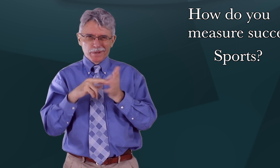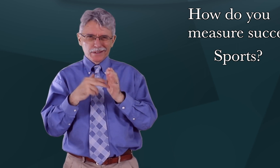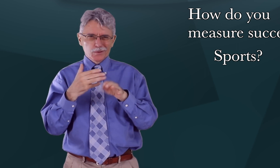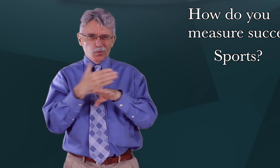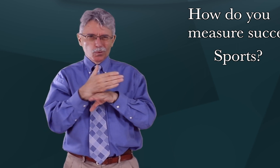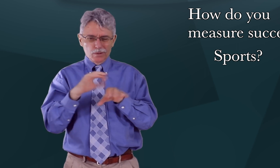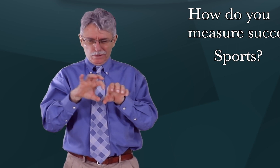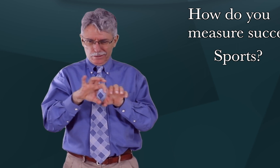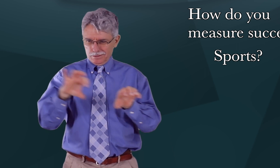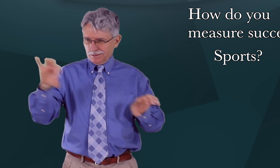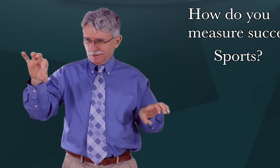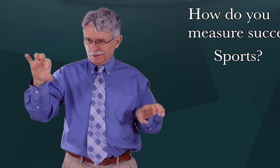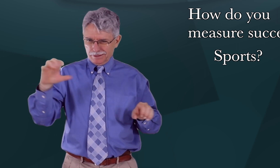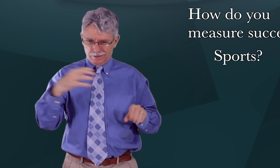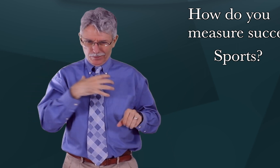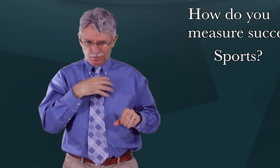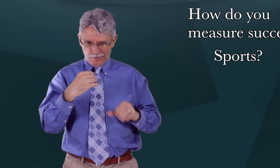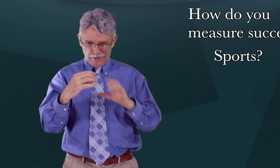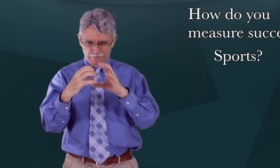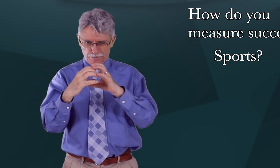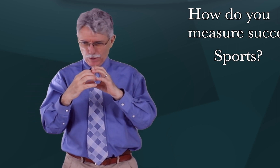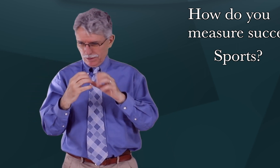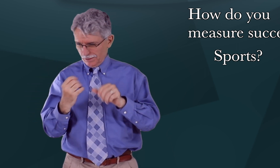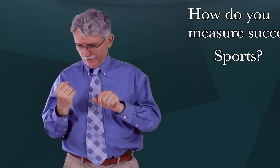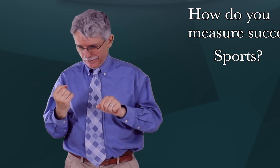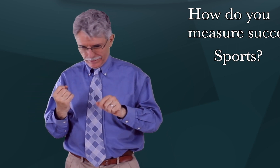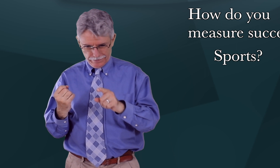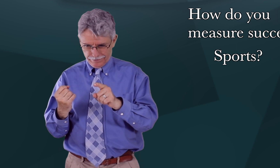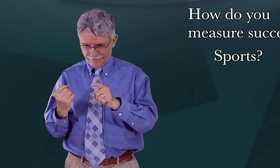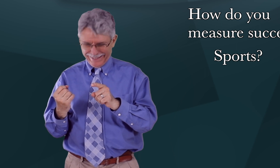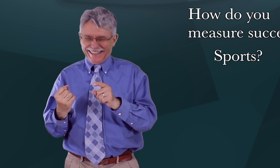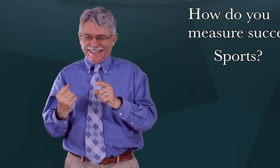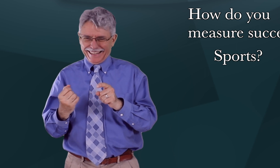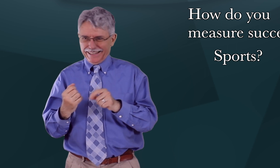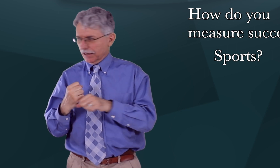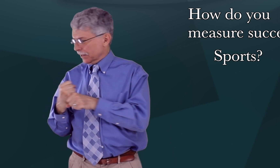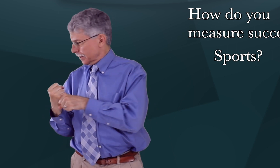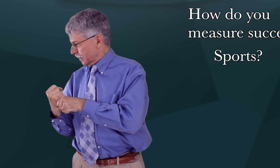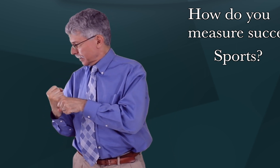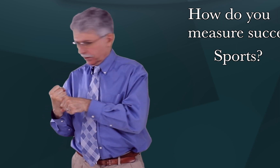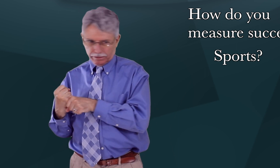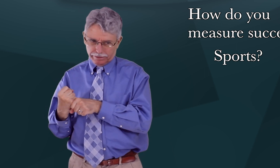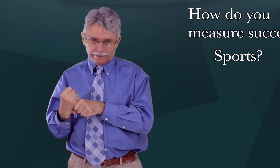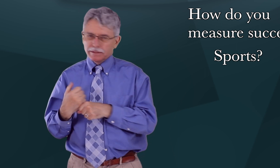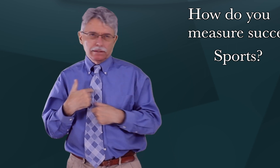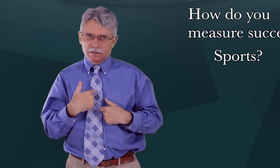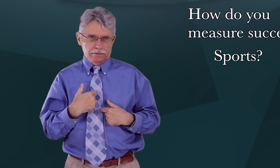You know, I know that baseball involves a stick and a ball and I have no hope